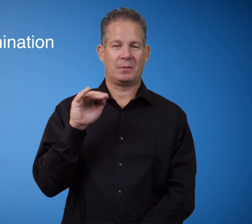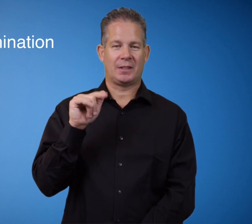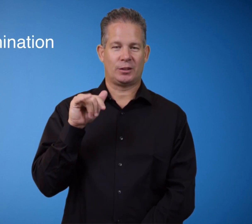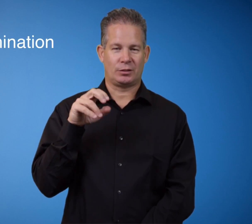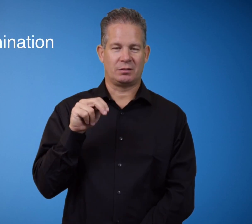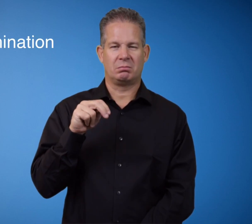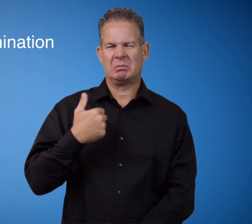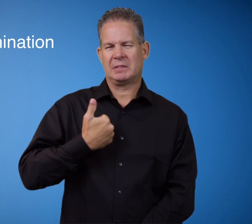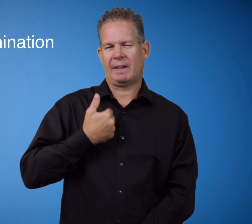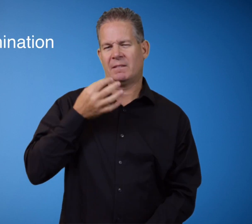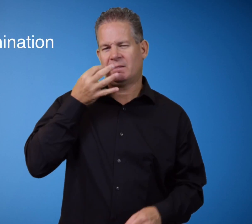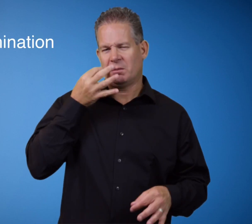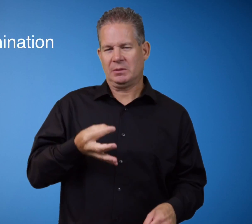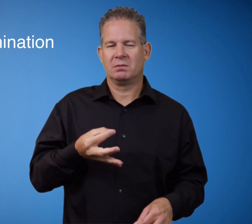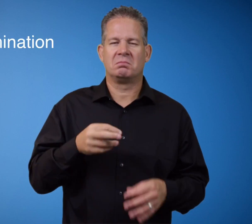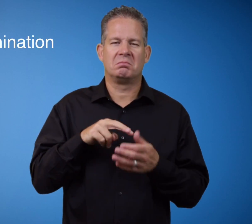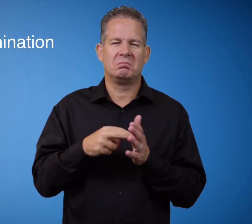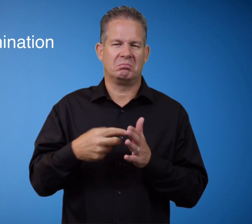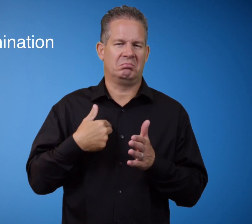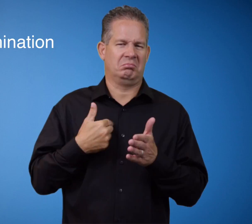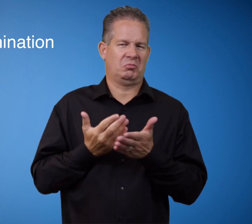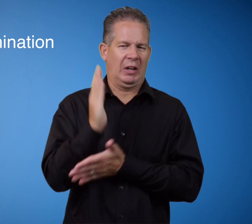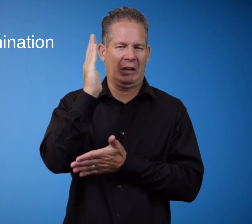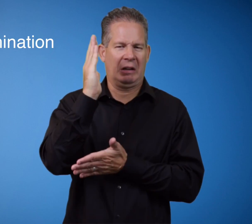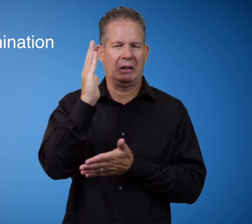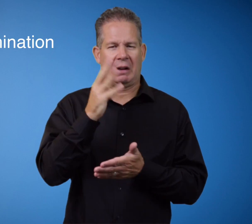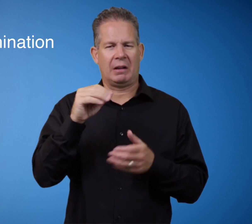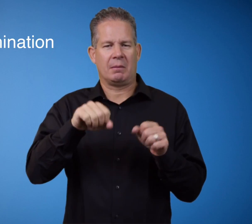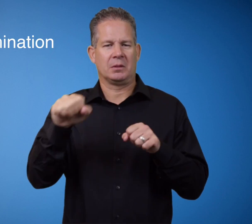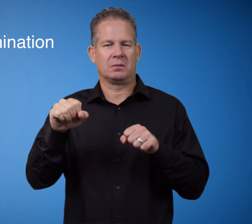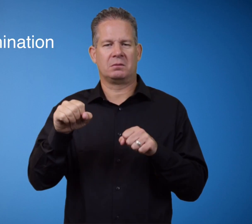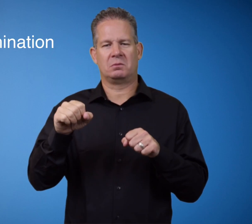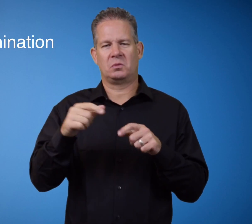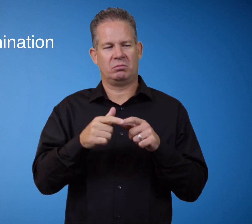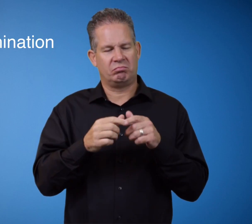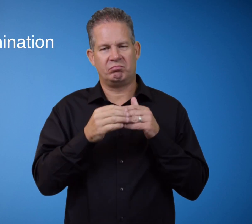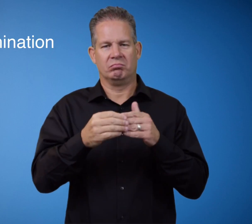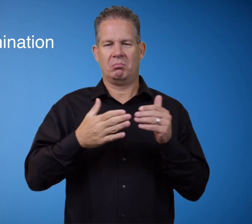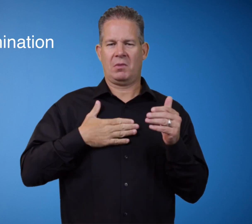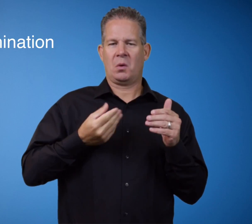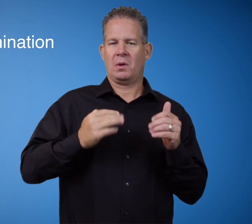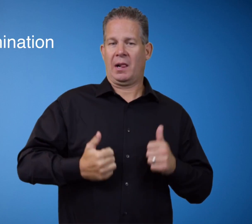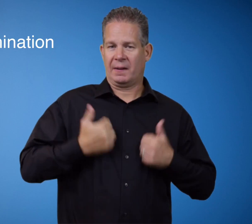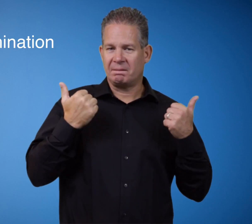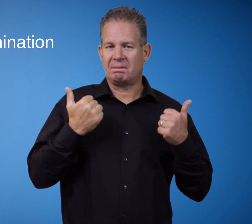Self-determination means that someone has the rights and ability to guide their own life,